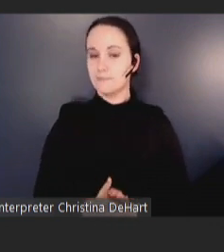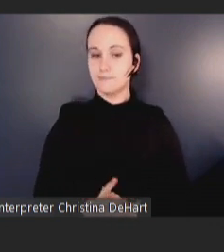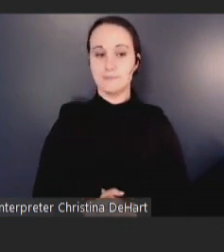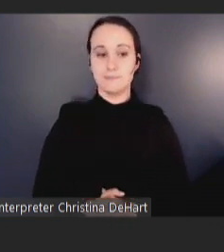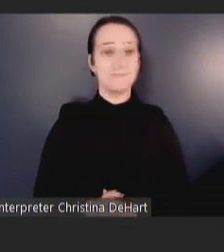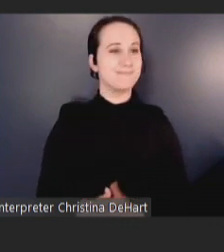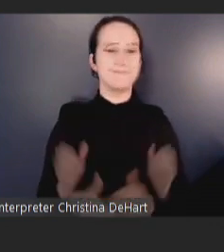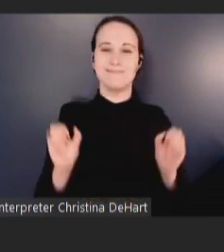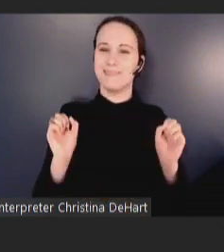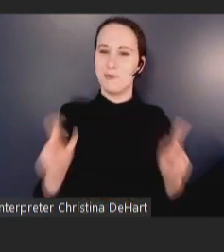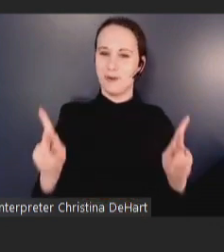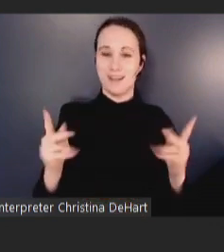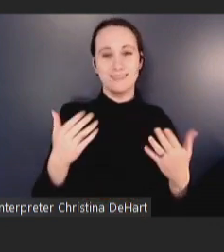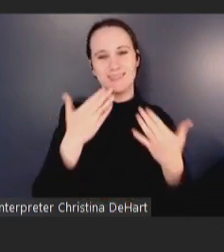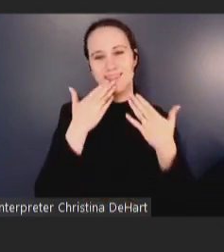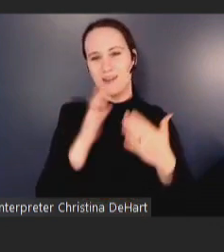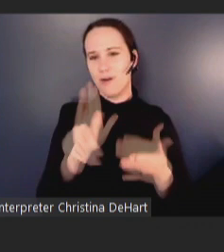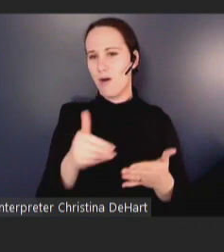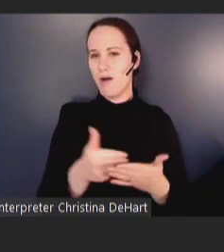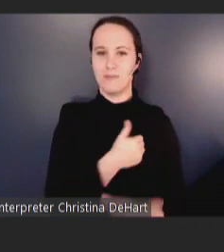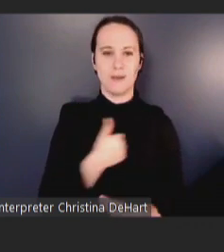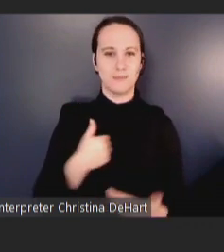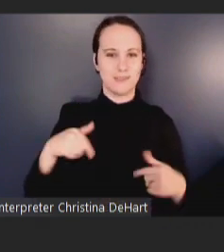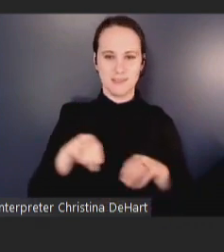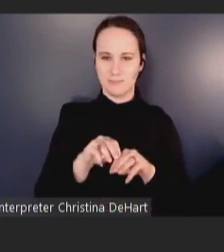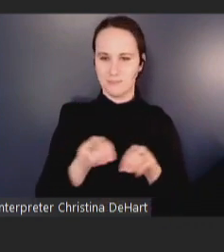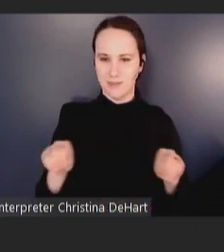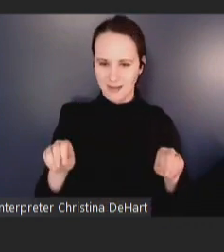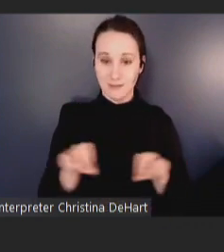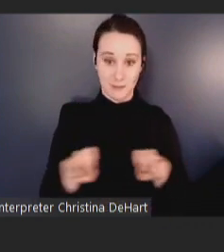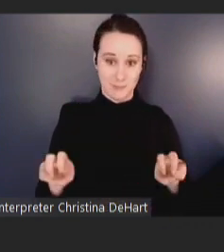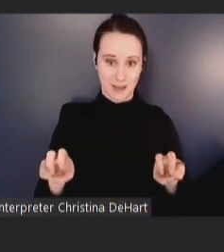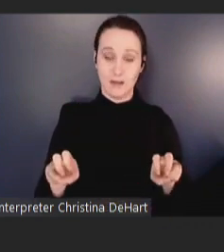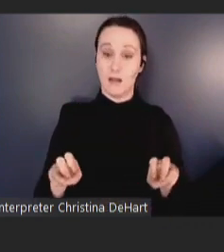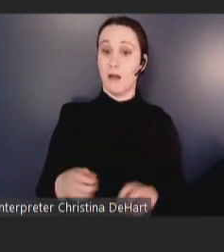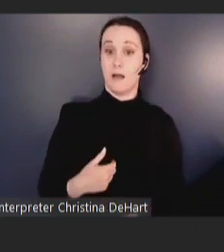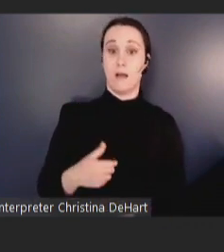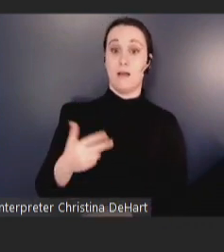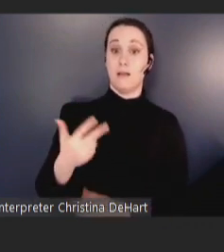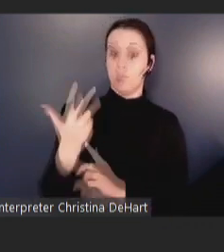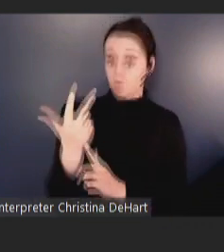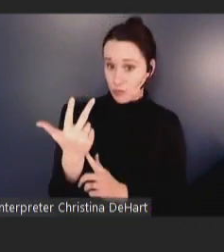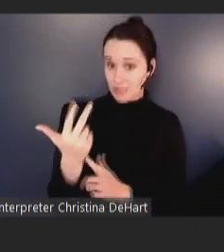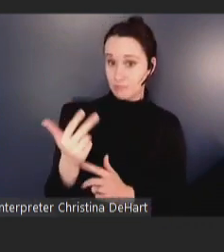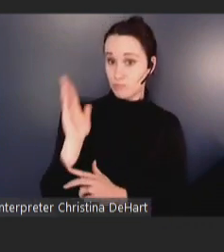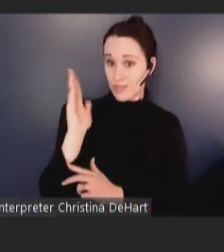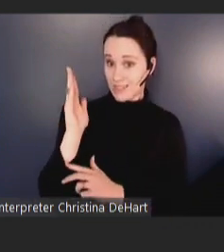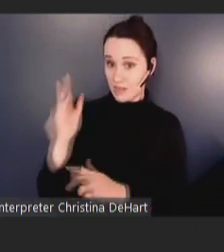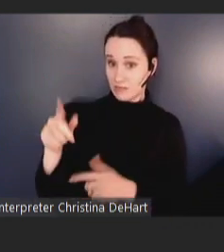well thank all the members of this panel. All three of these presentations were spectacular.